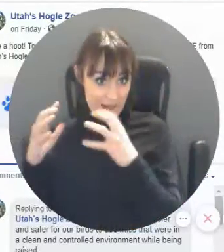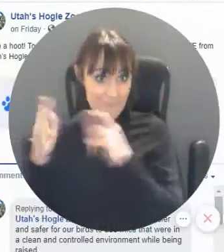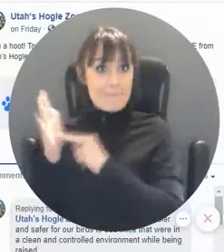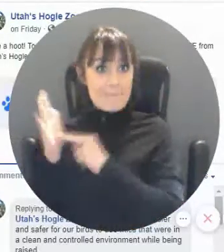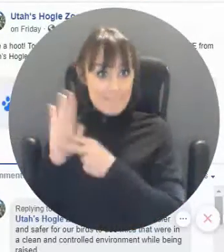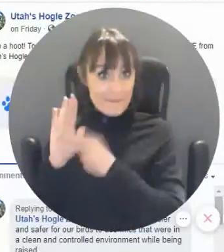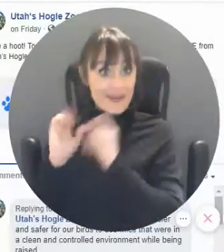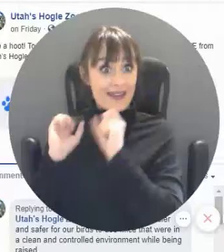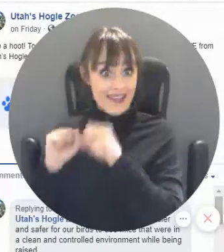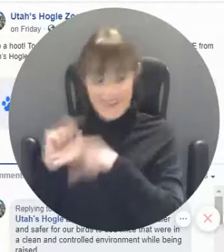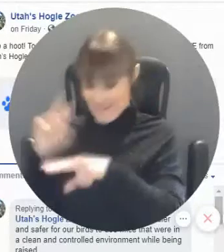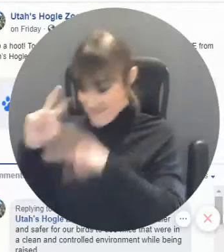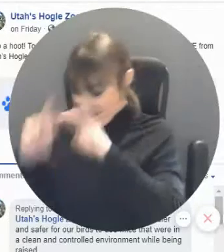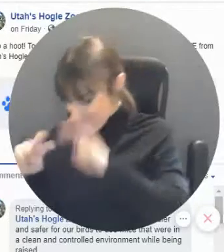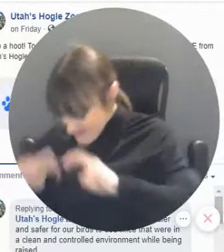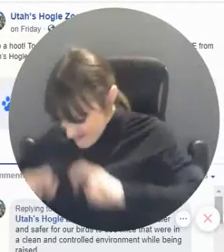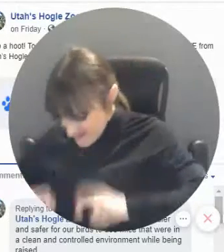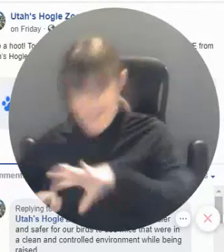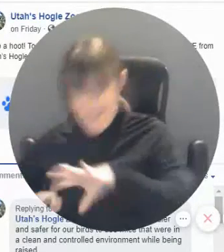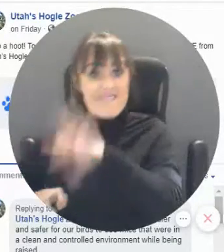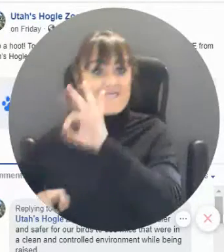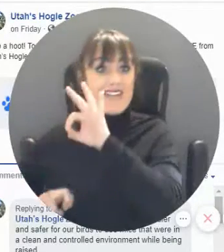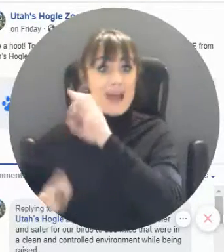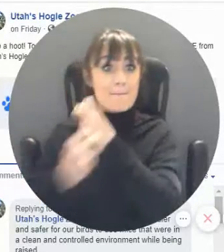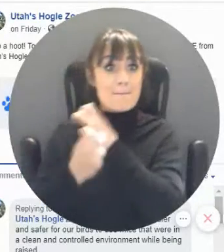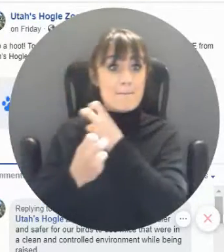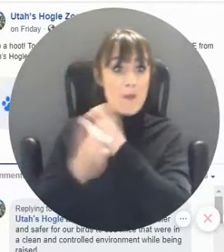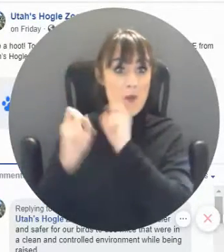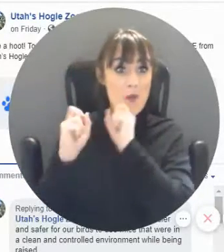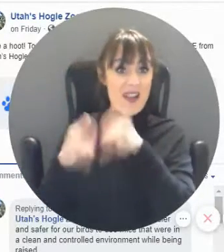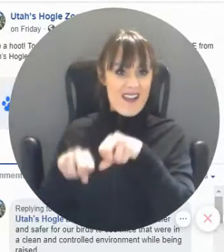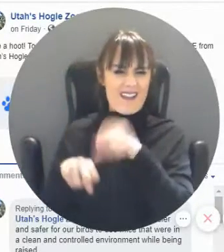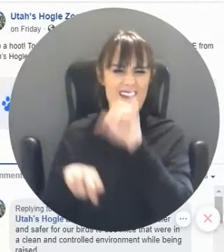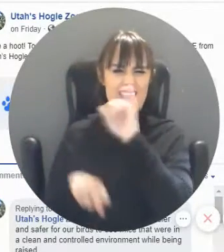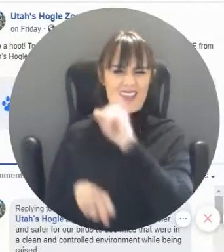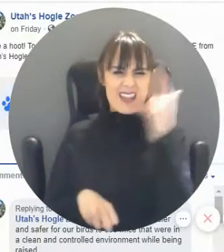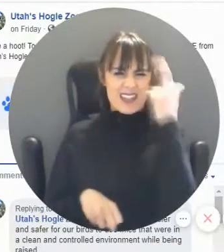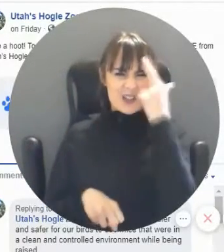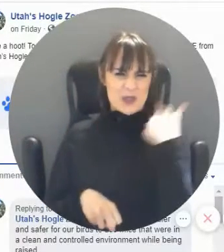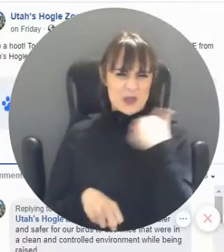And that's why we often dissect owl pellets rather than hawk pellets.